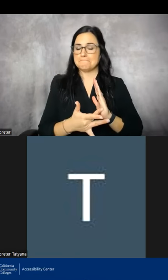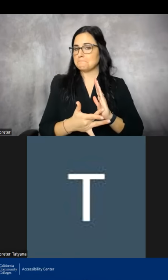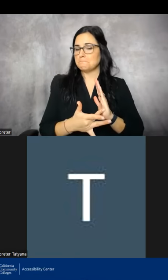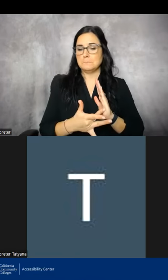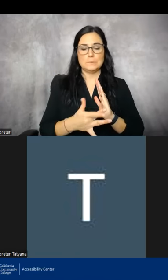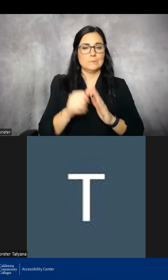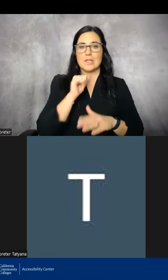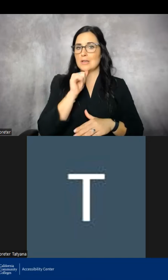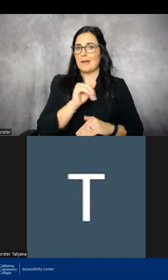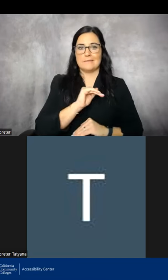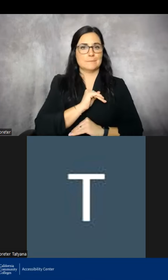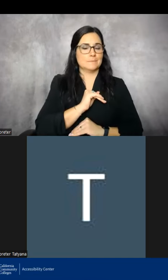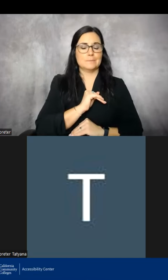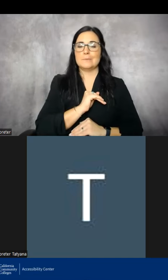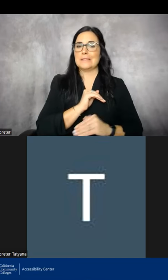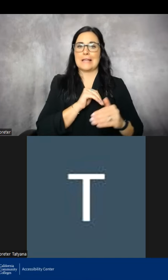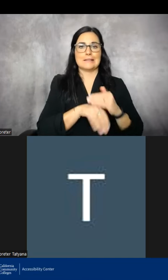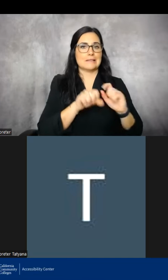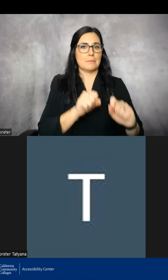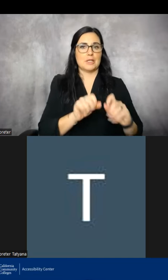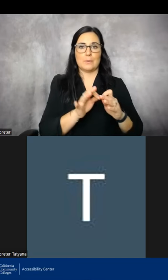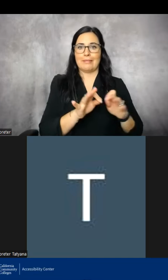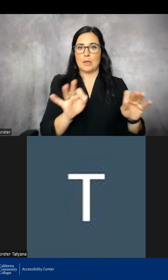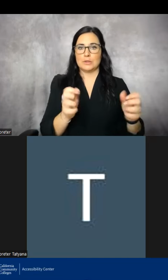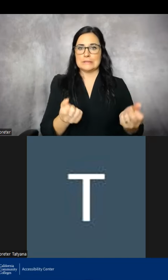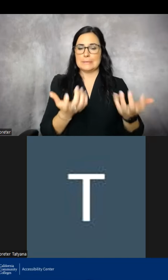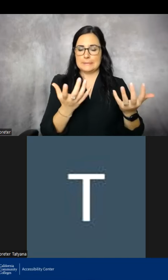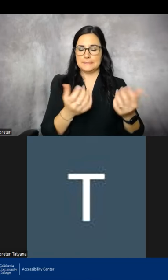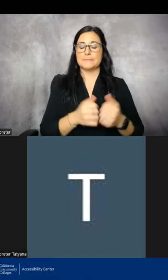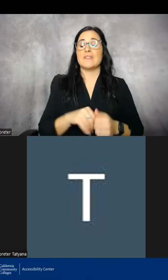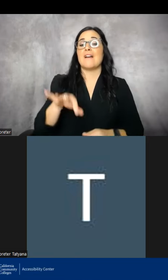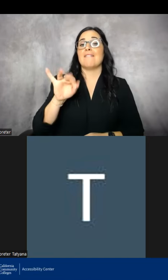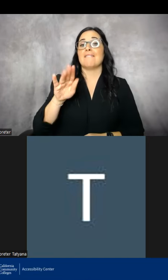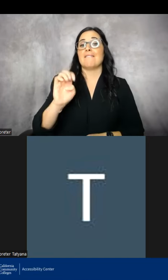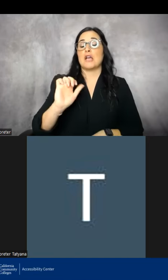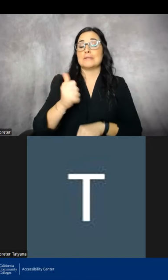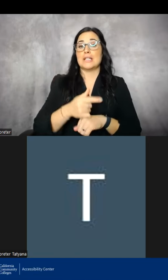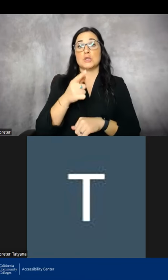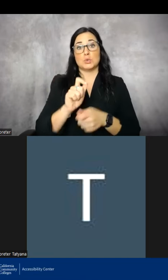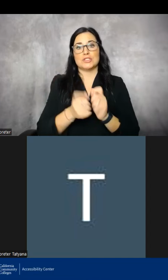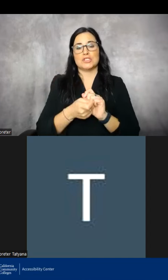yet in terms of accessibility. Yes in the file settings you can just set one language.